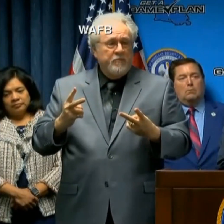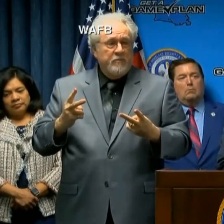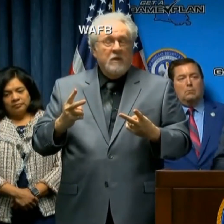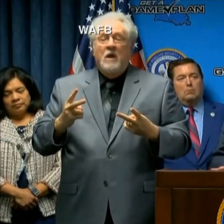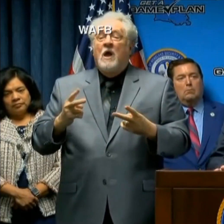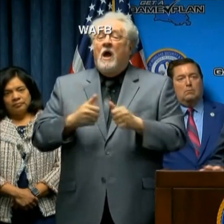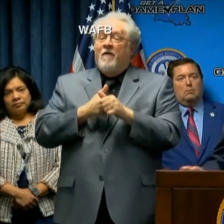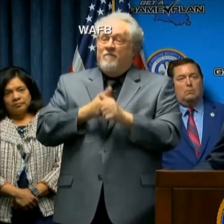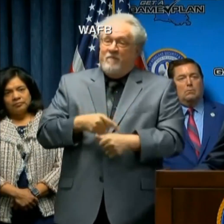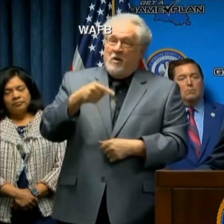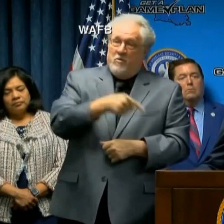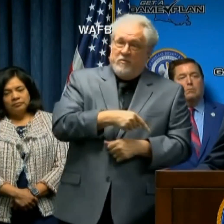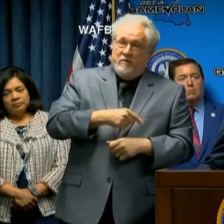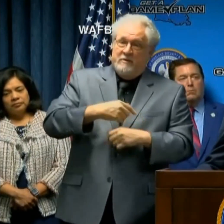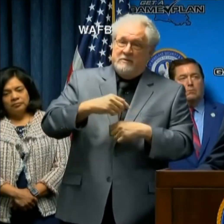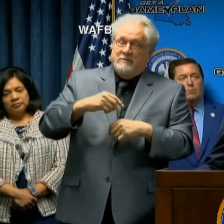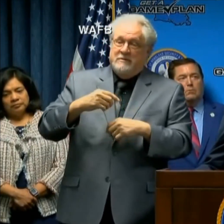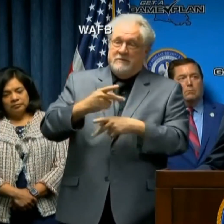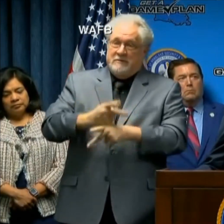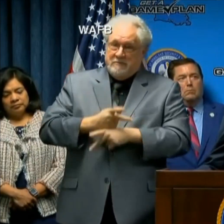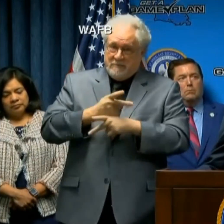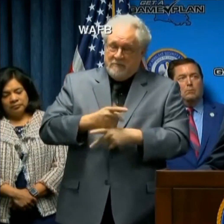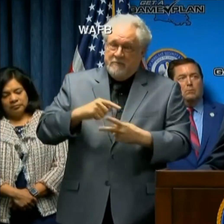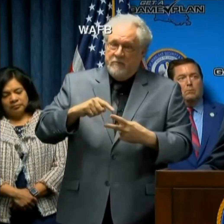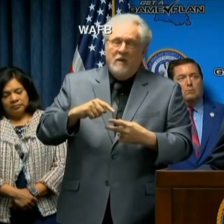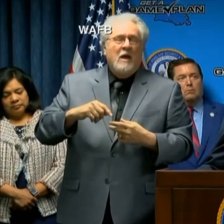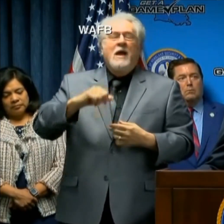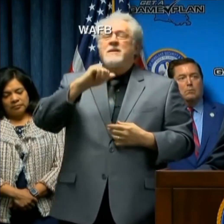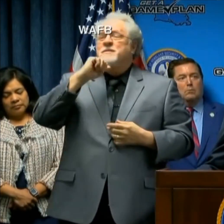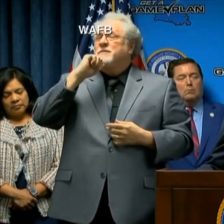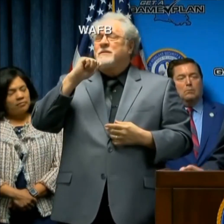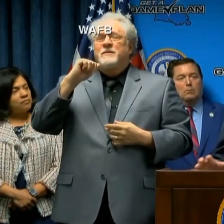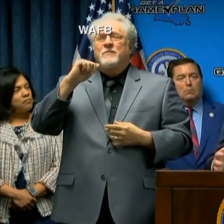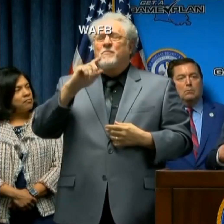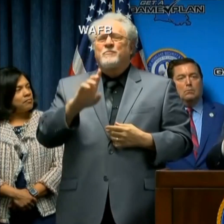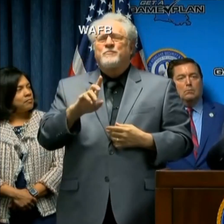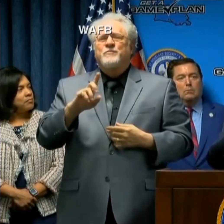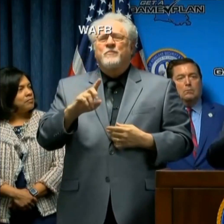follow these precautions and and it's not its first of all that's important